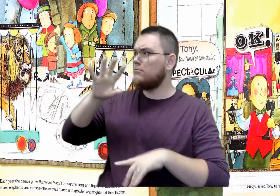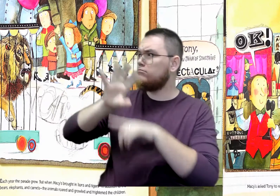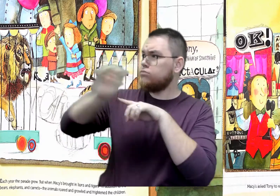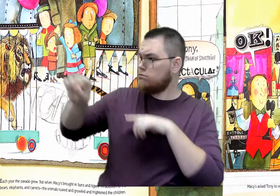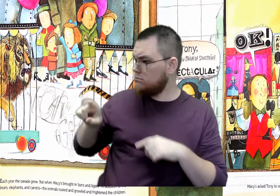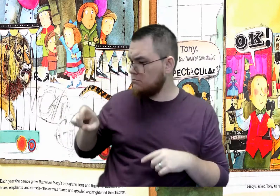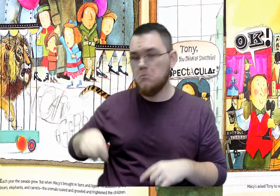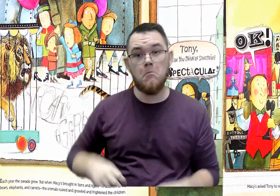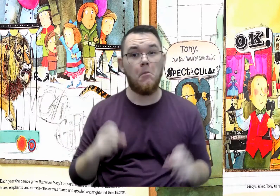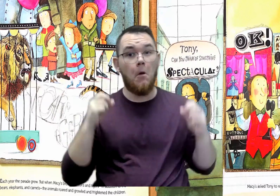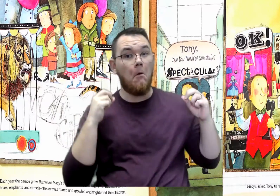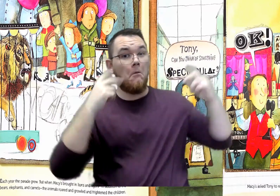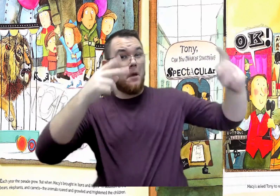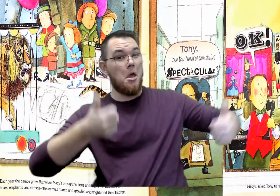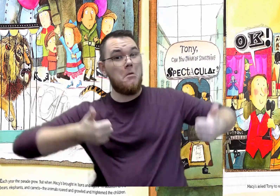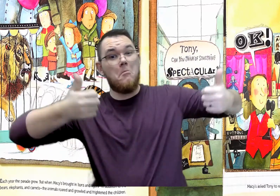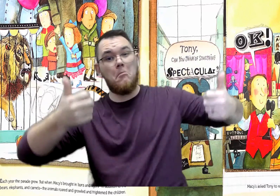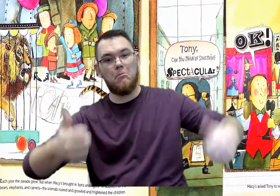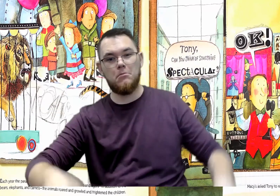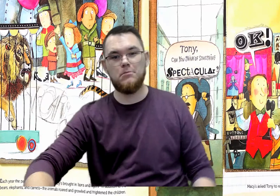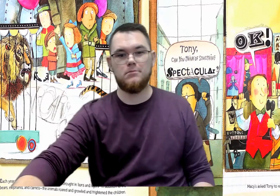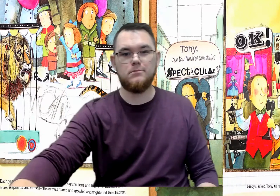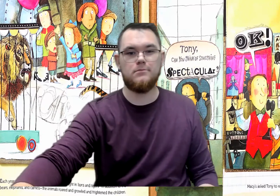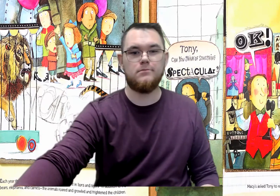OK!